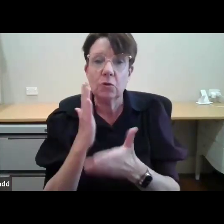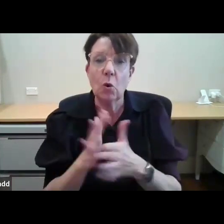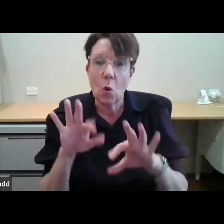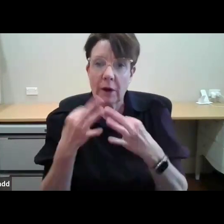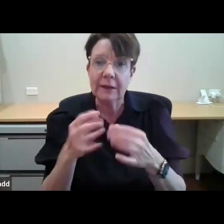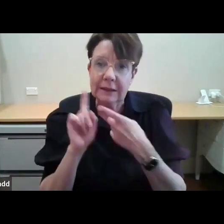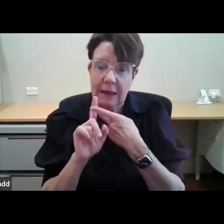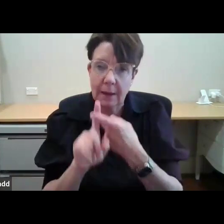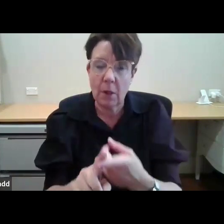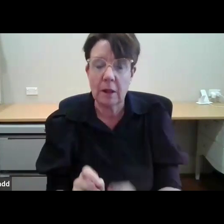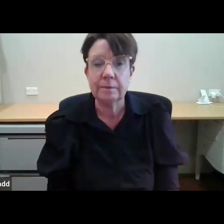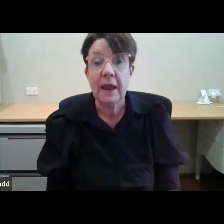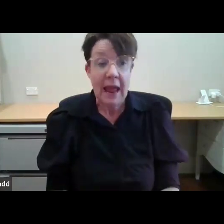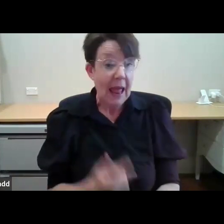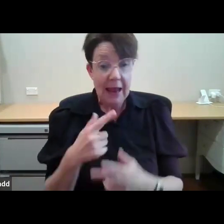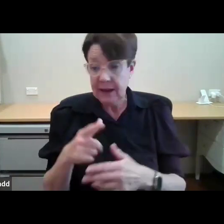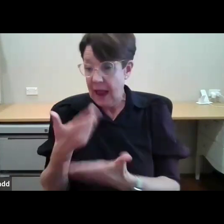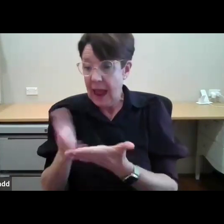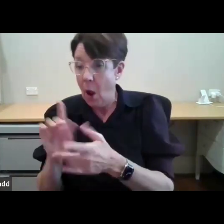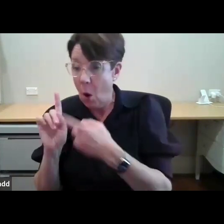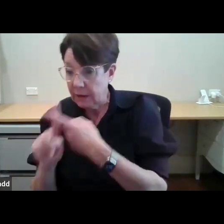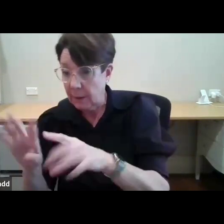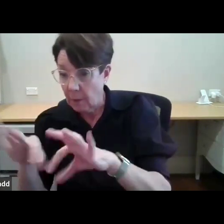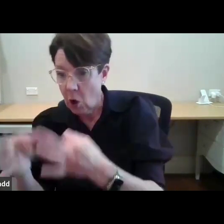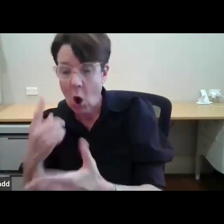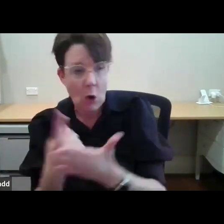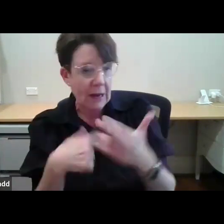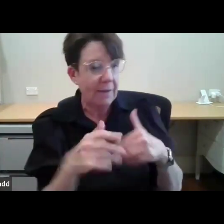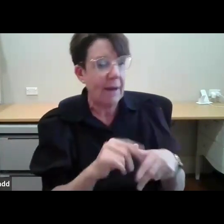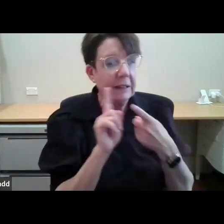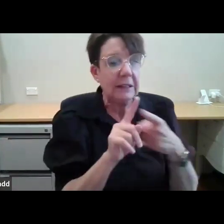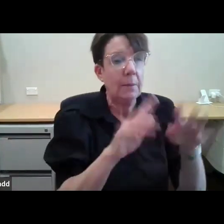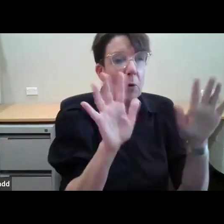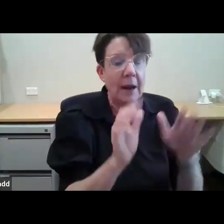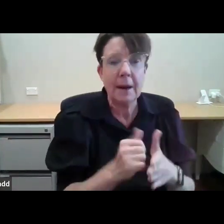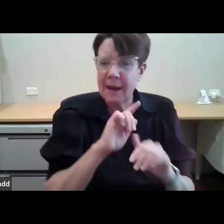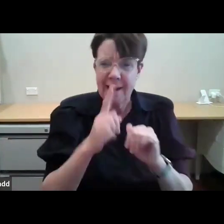despondency or being overwhelmed with the decisions? For